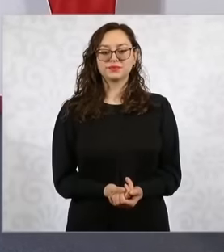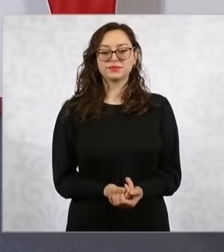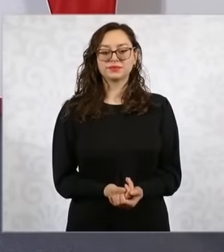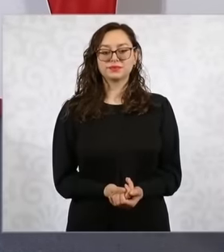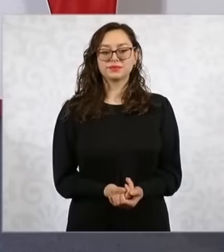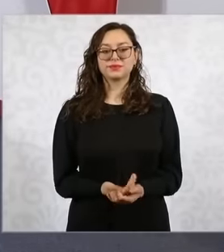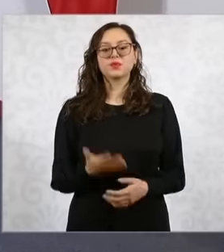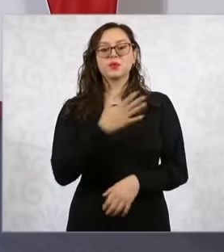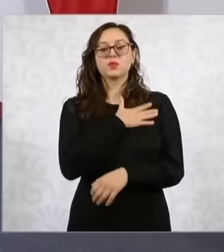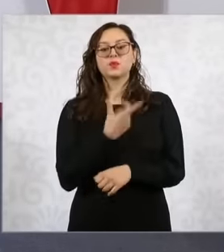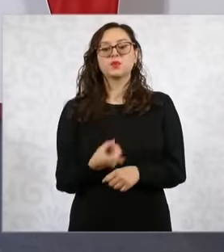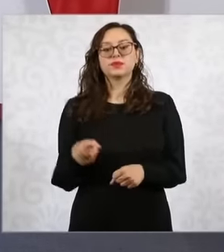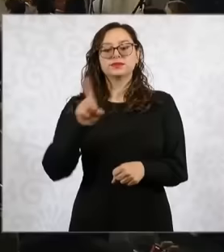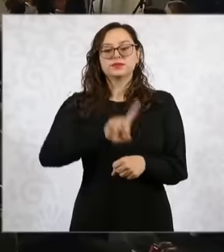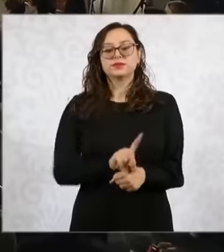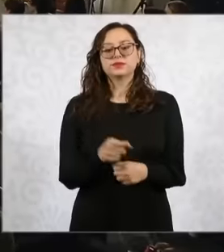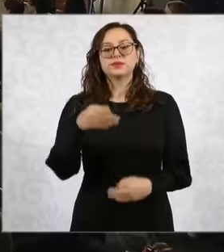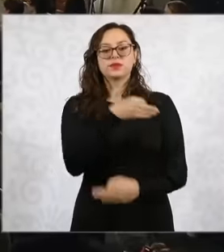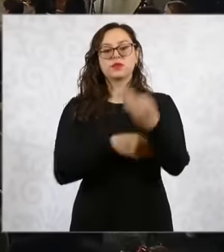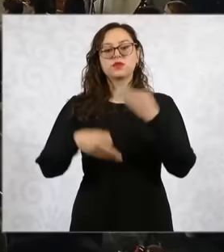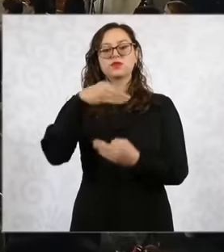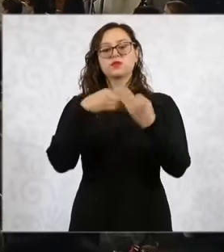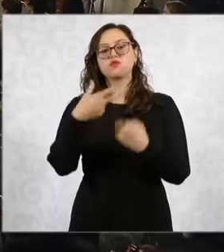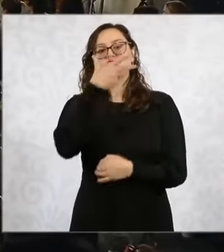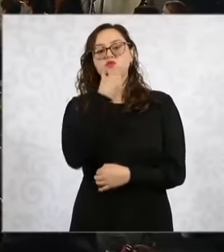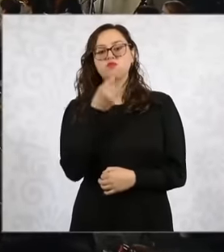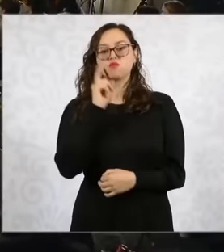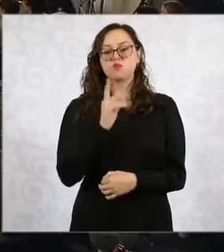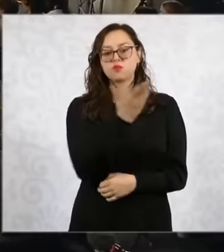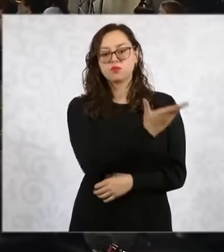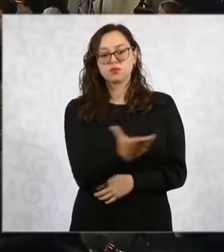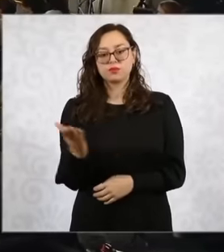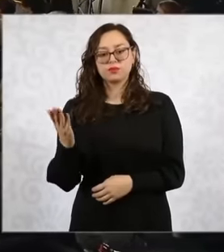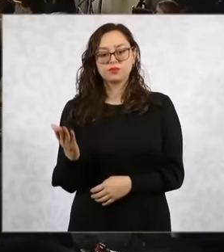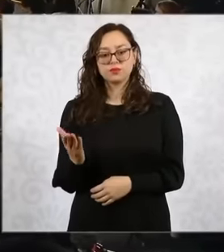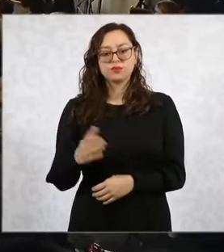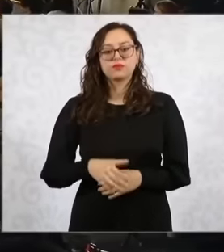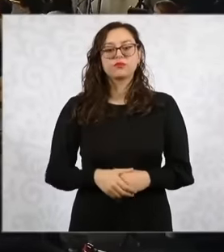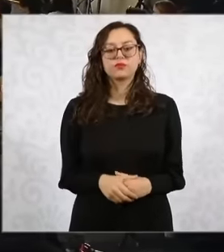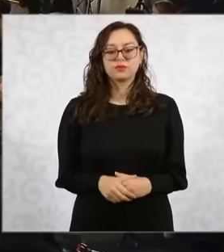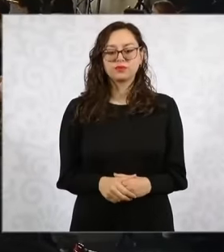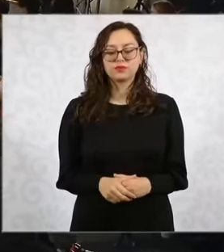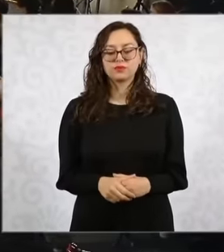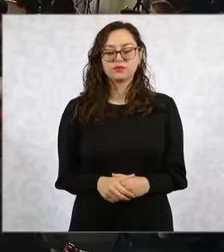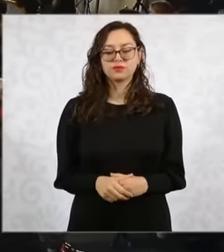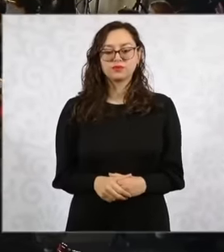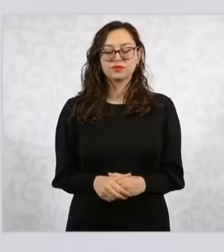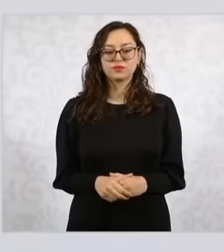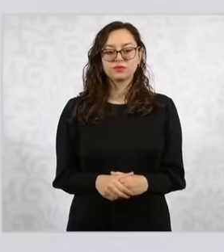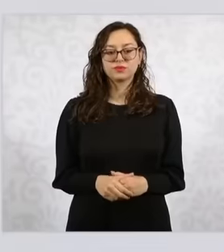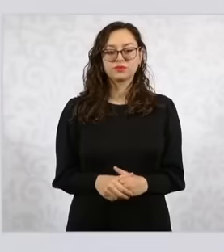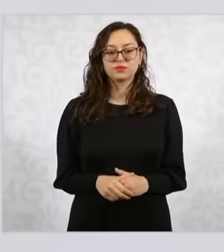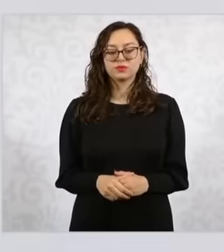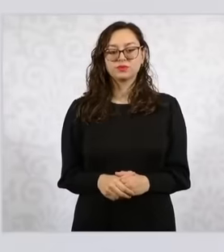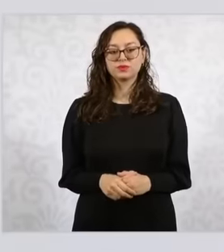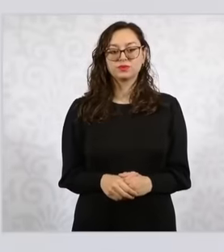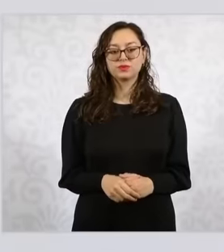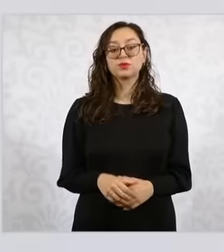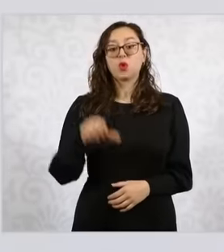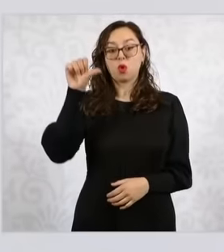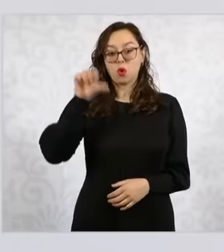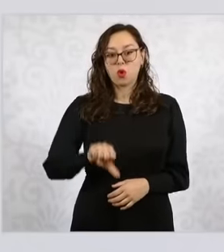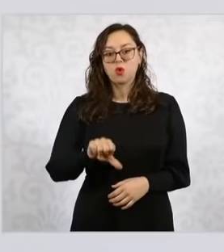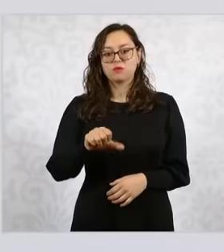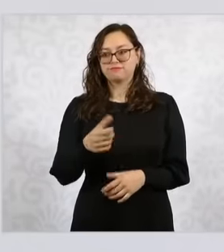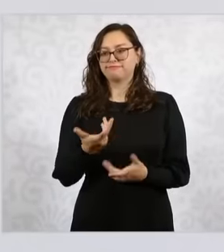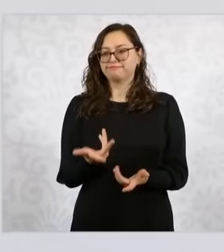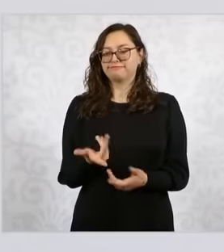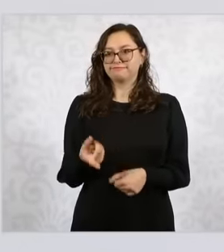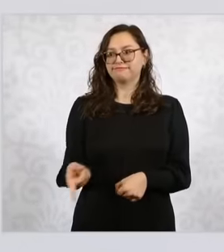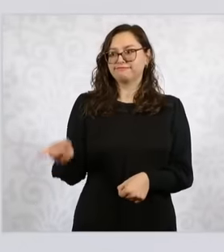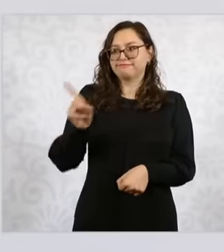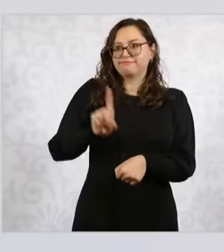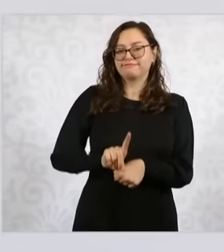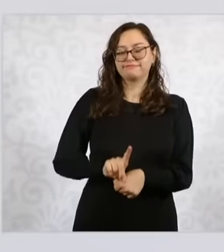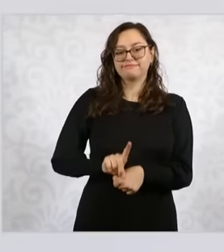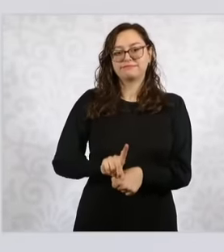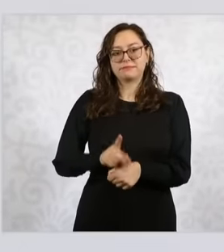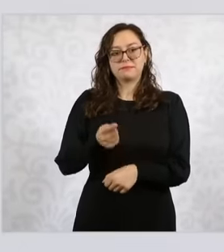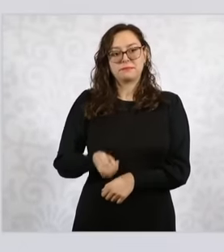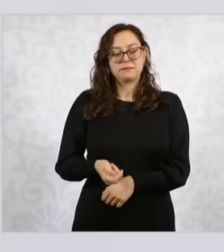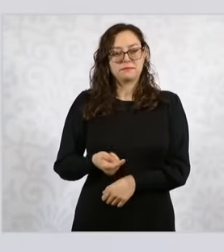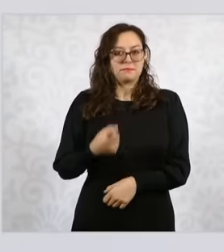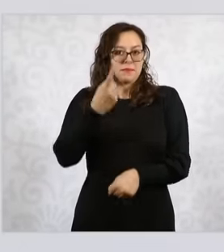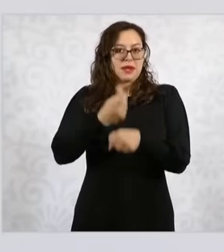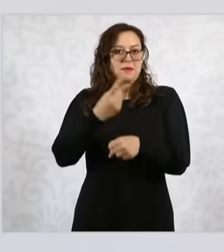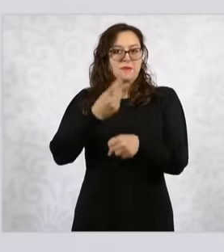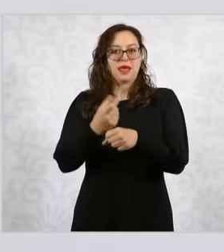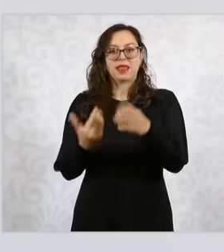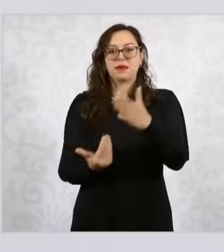Very good morning everyone, today, the first morning of the town on the second